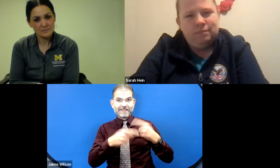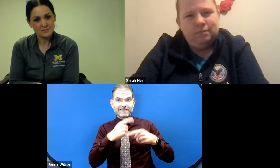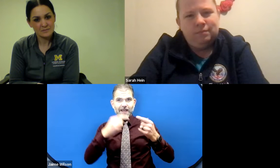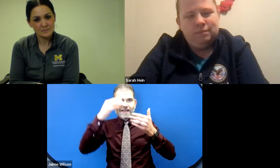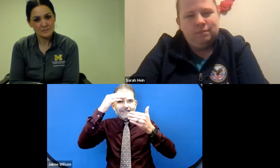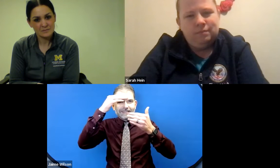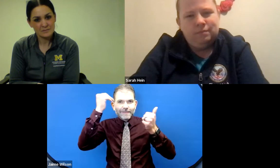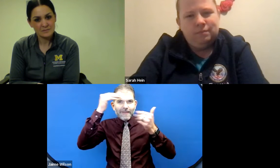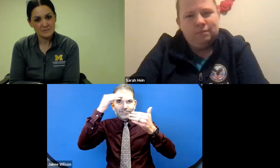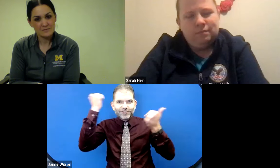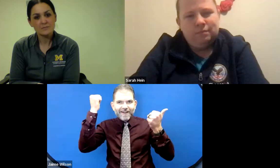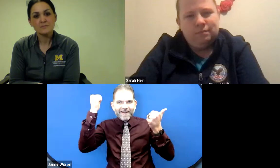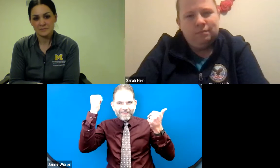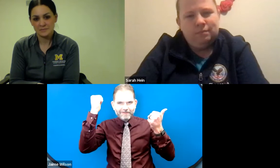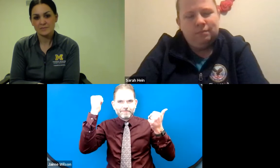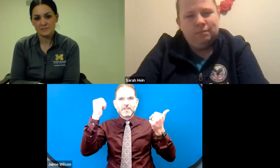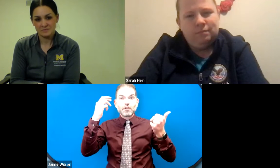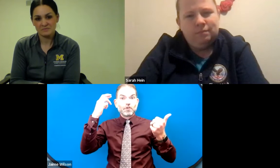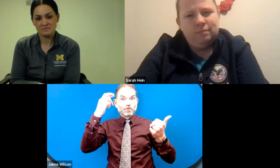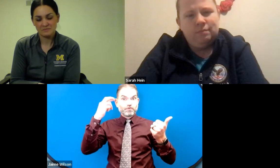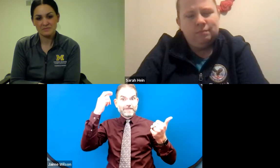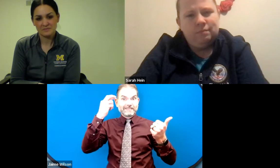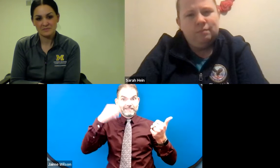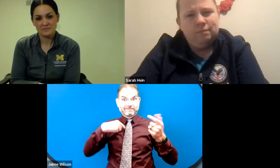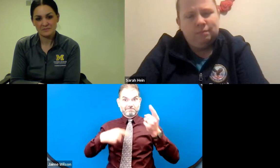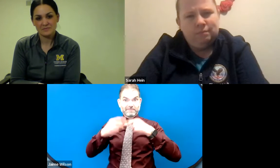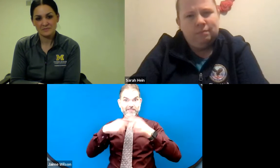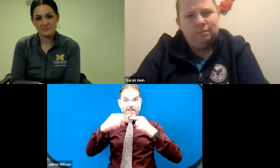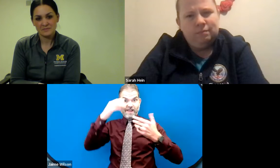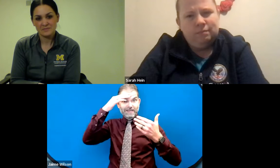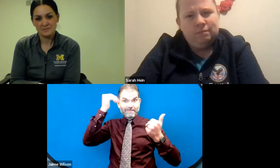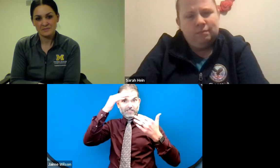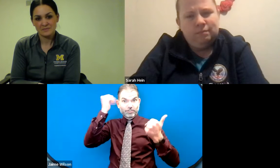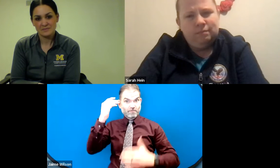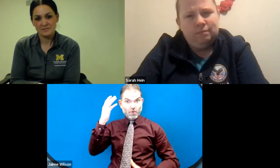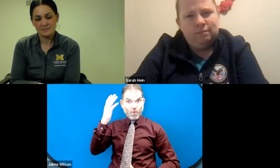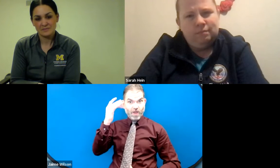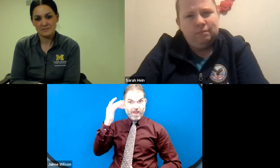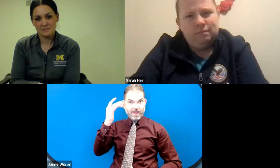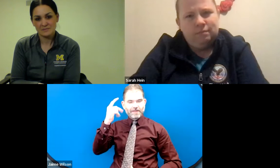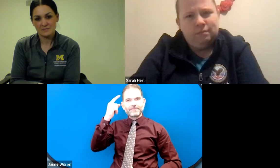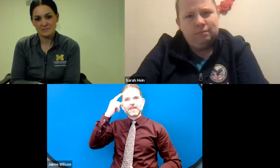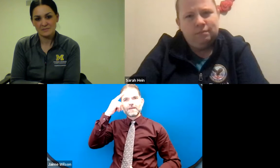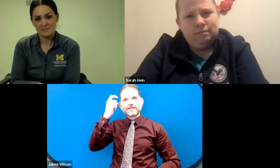ASL Interpreter: is the sign. We see this sign for dementia. ASL Interpreter: and the reason that we signed dementia this way